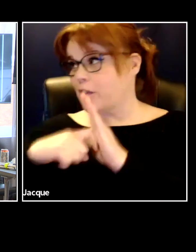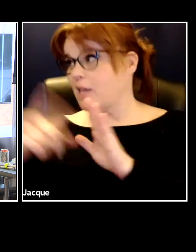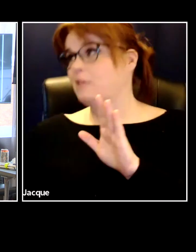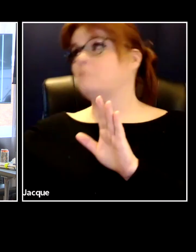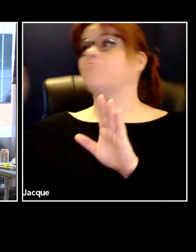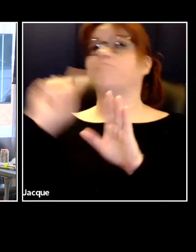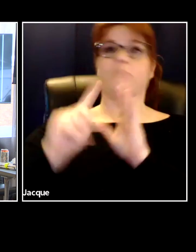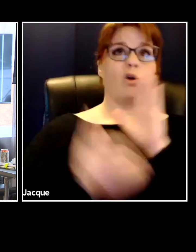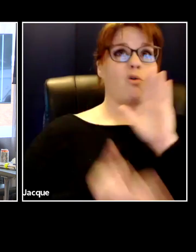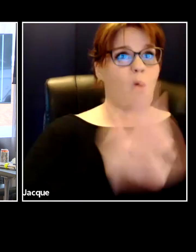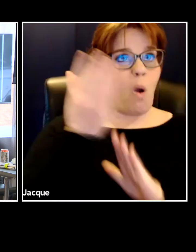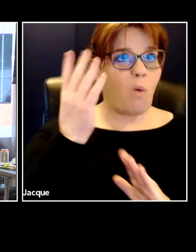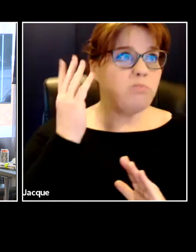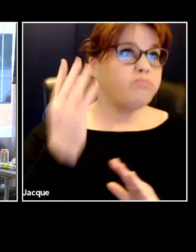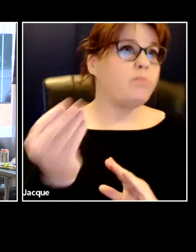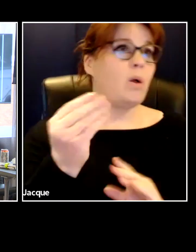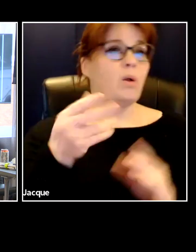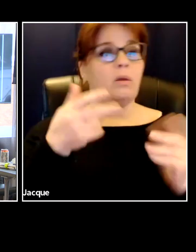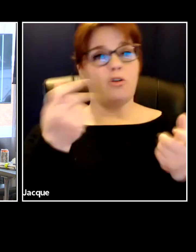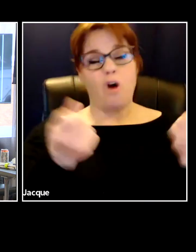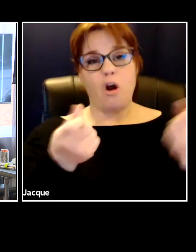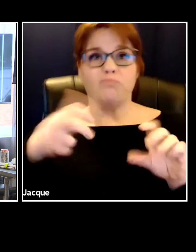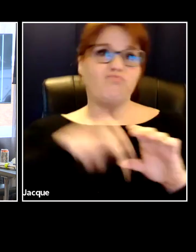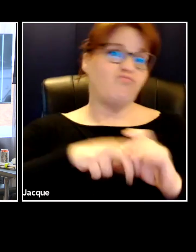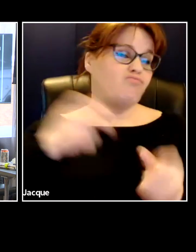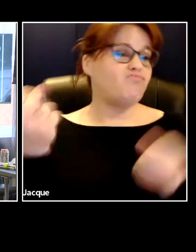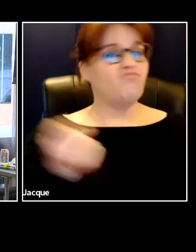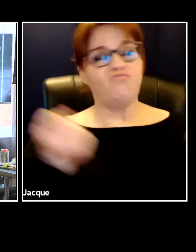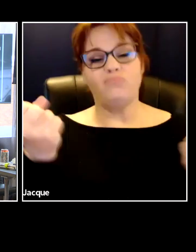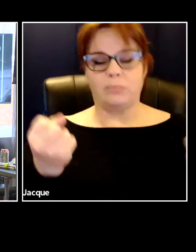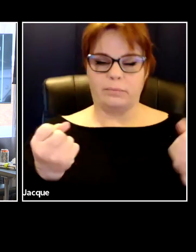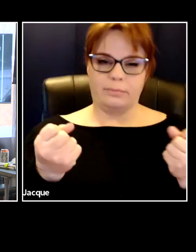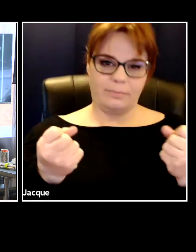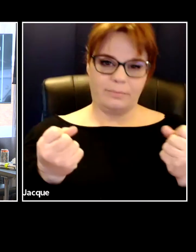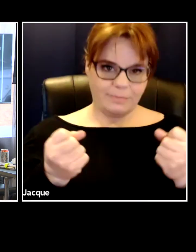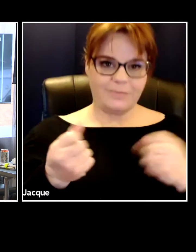like transportation becomes so much more defining of what's possible in your life.